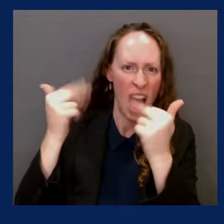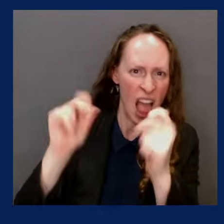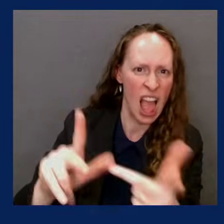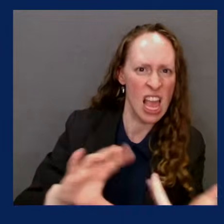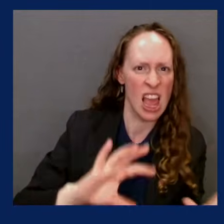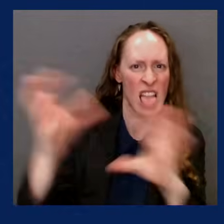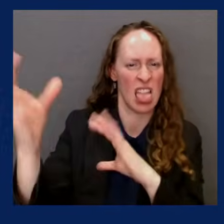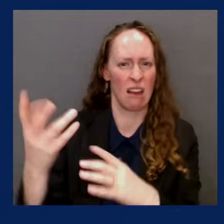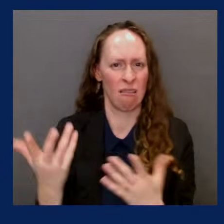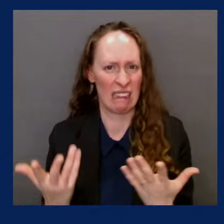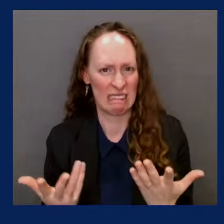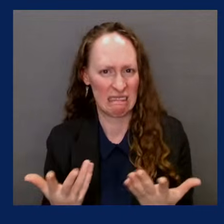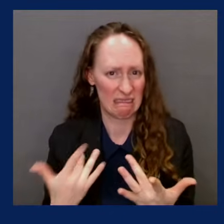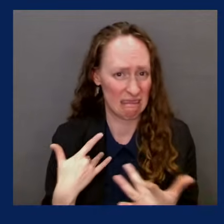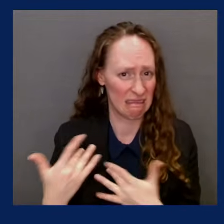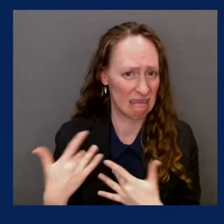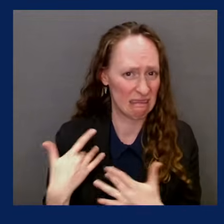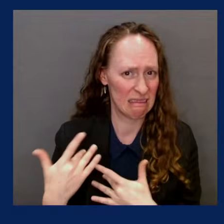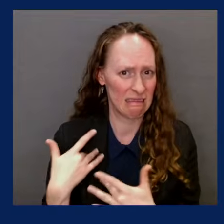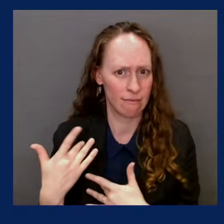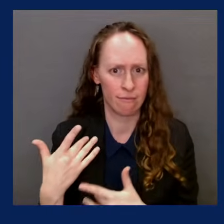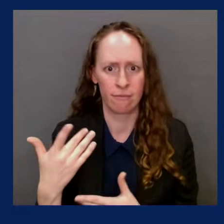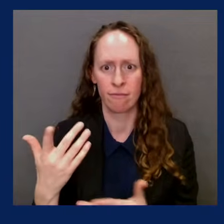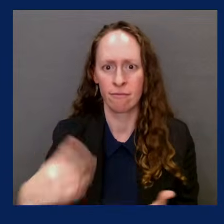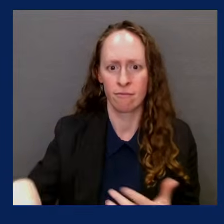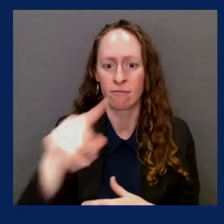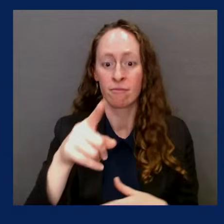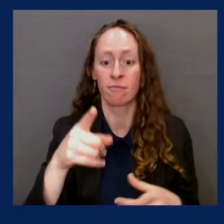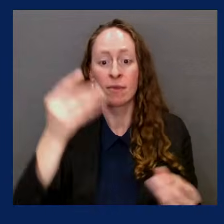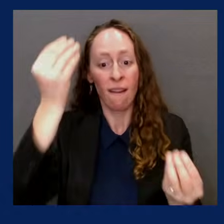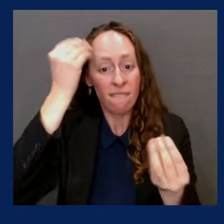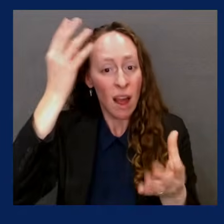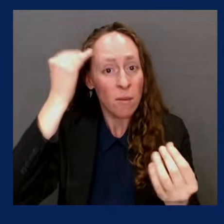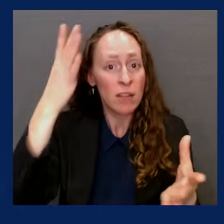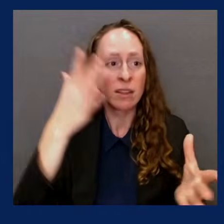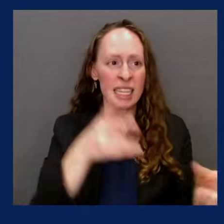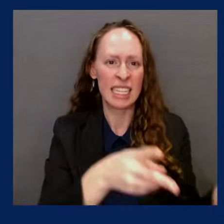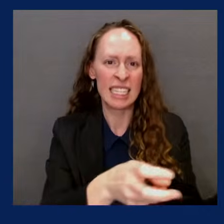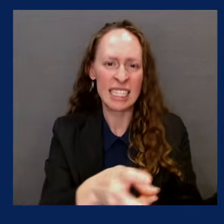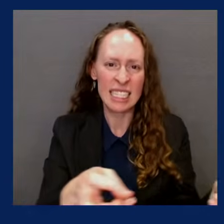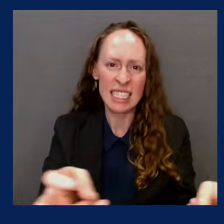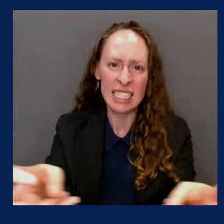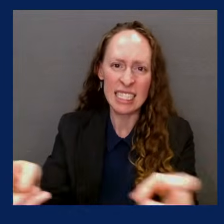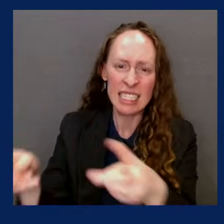human rights abuses. What do you make of China's reengagement with Australia?